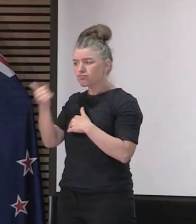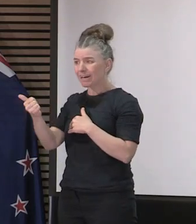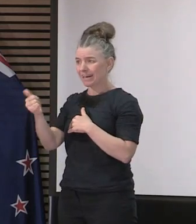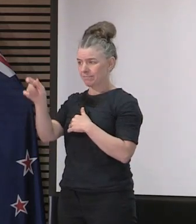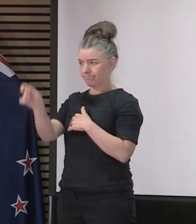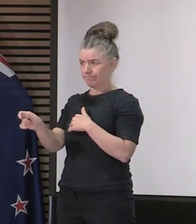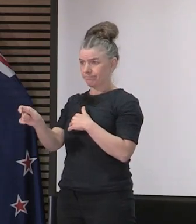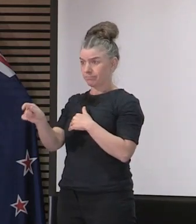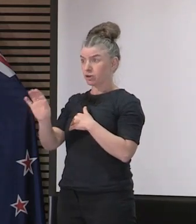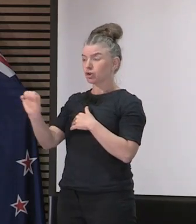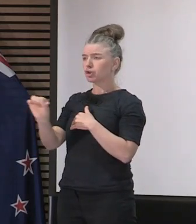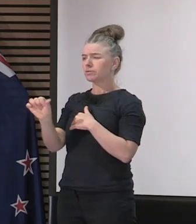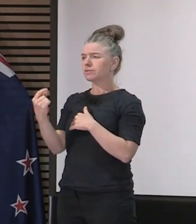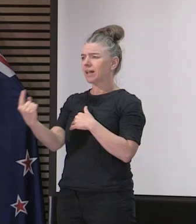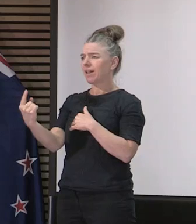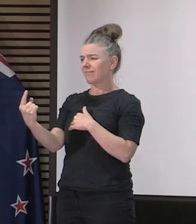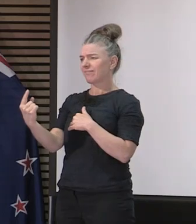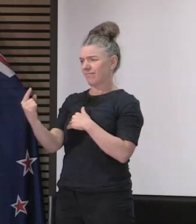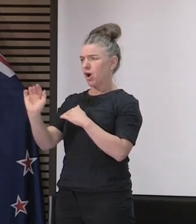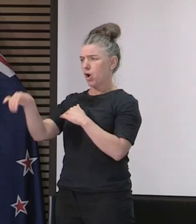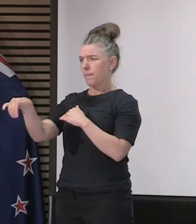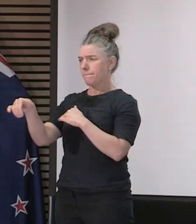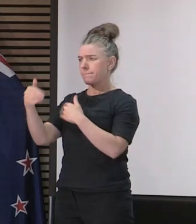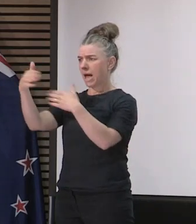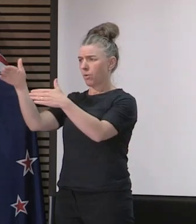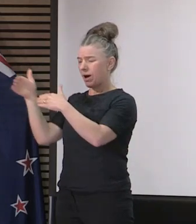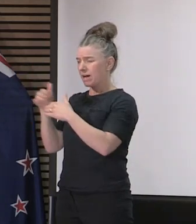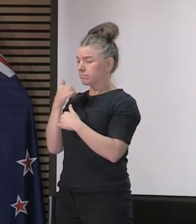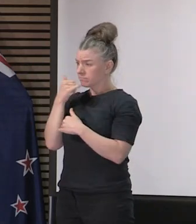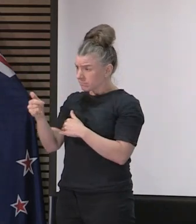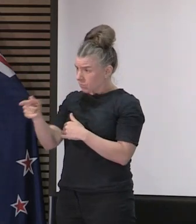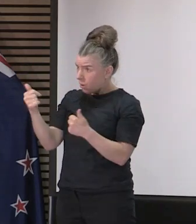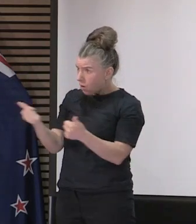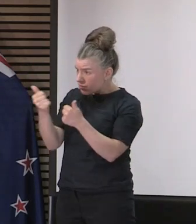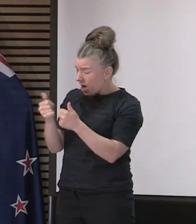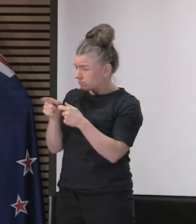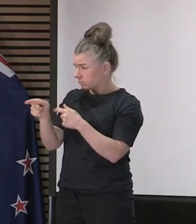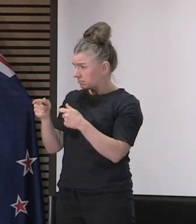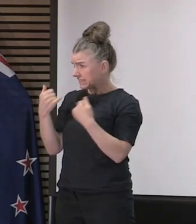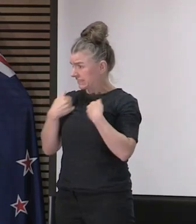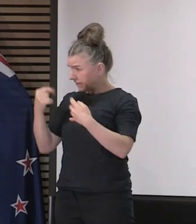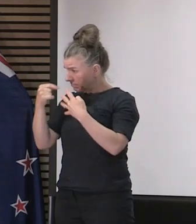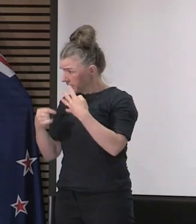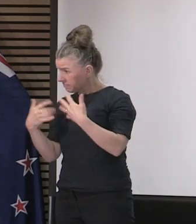Or at the moment although people are followed up daily with a phone call to check